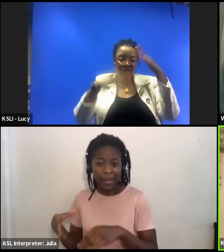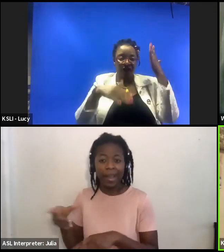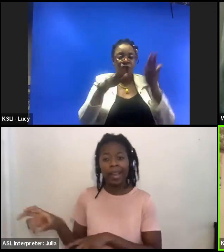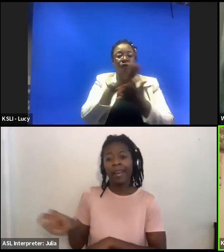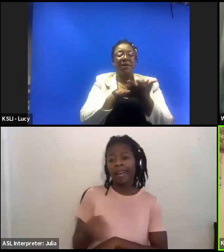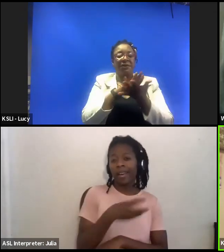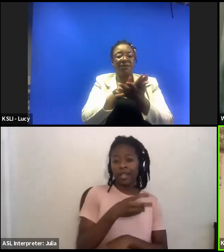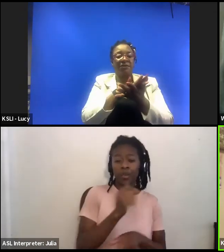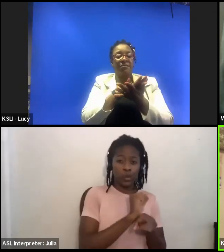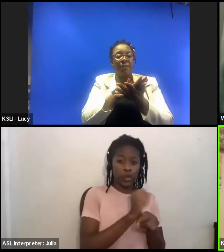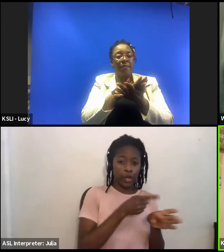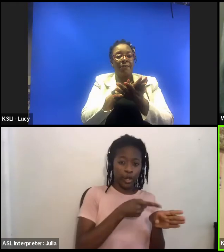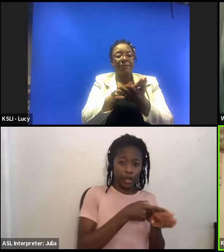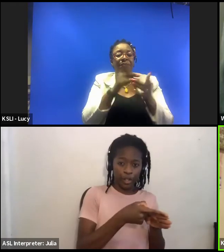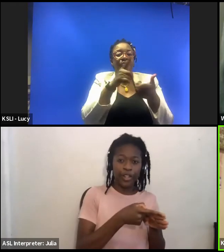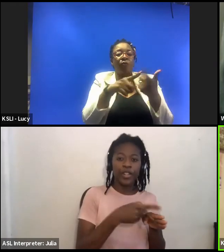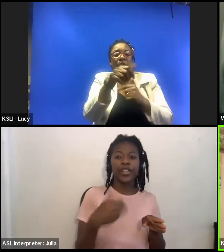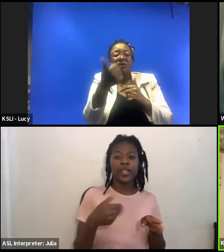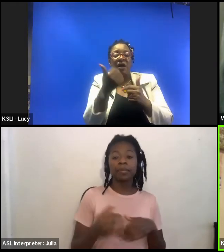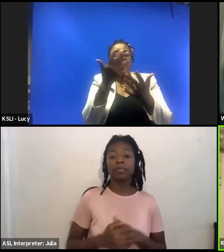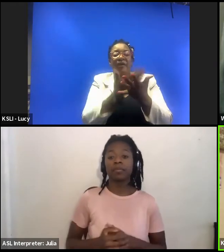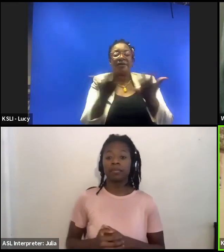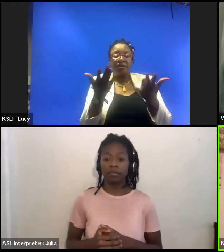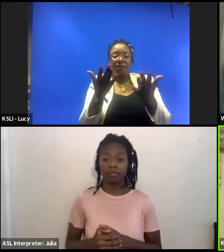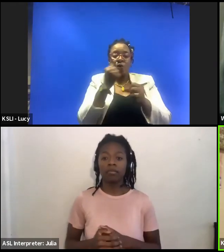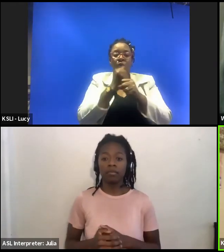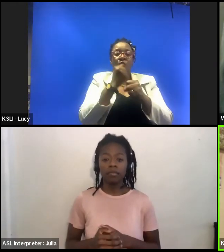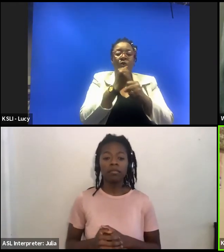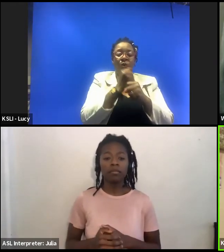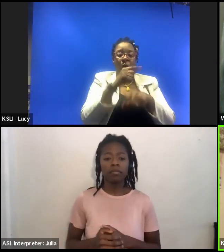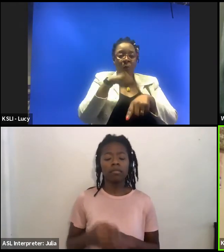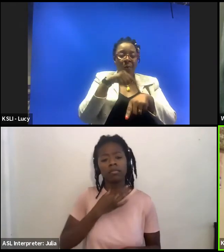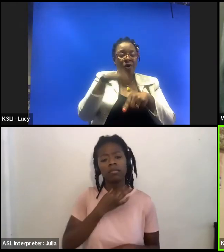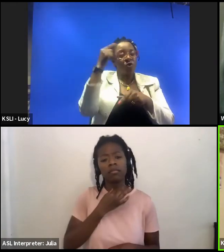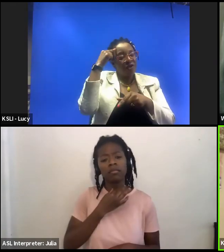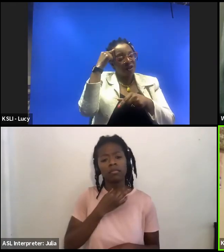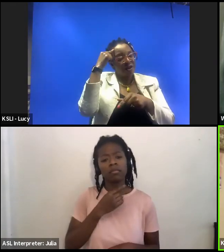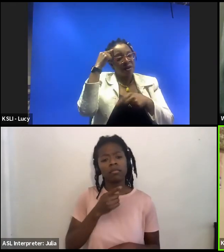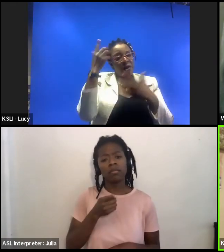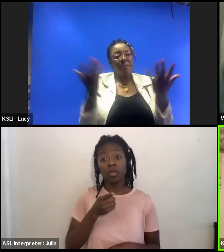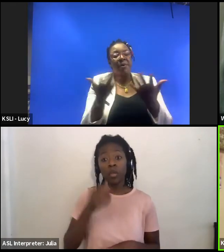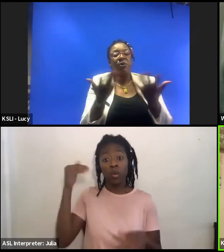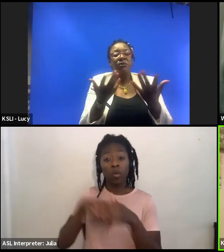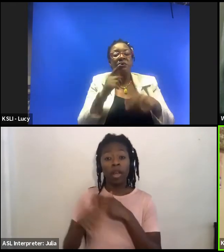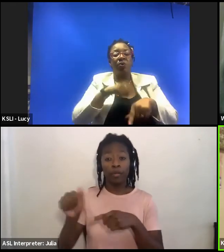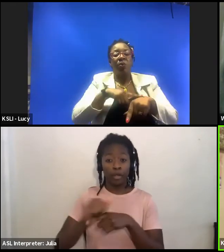What other things do you do or do you think about when you walk into a rehearsal room? Is there a ritual?